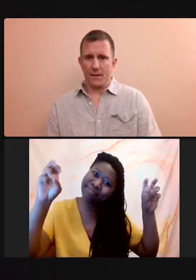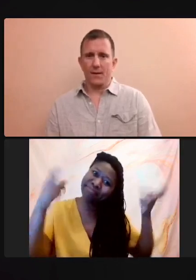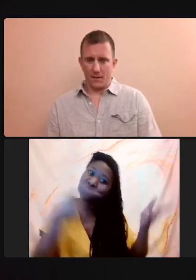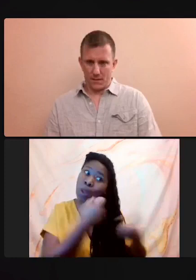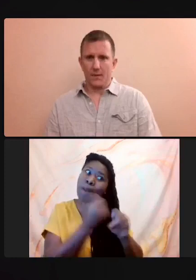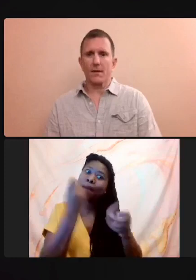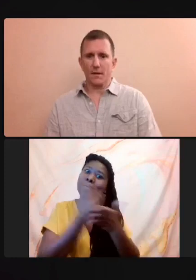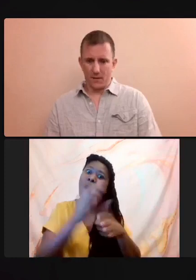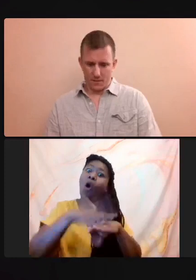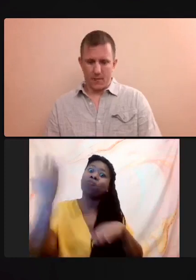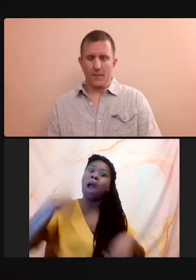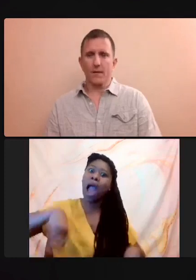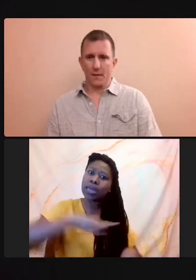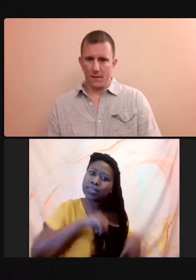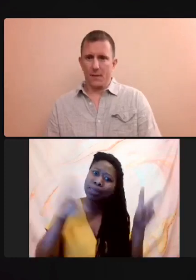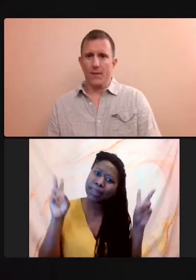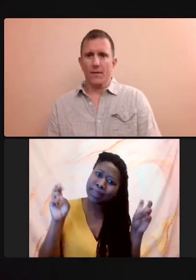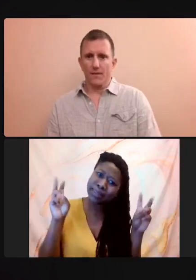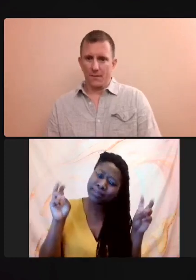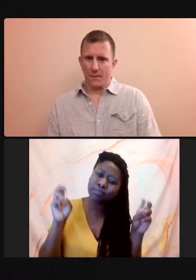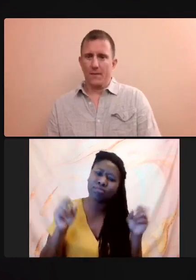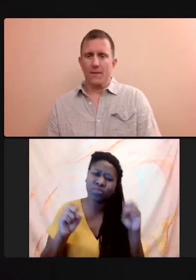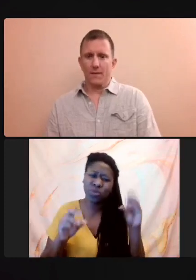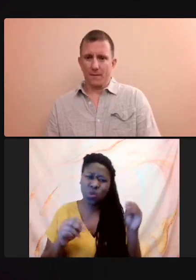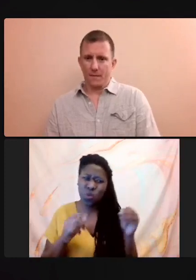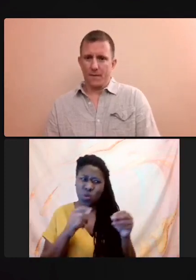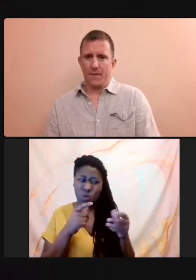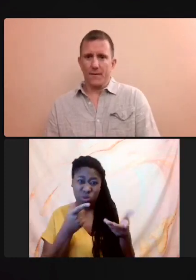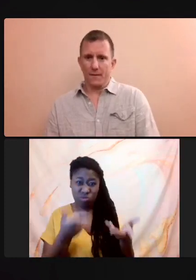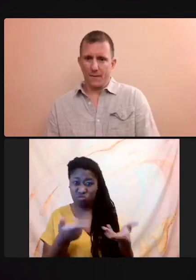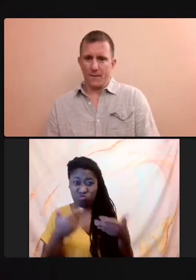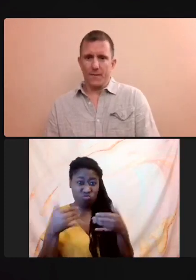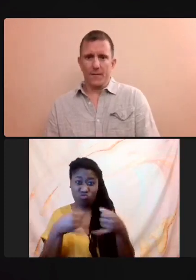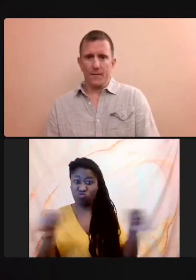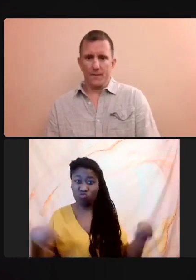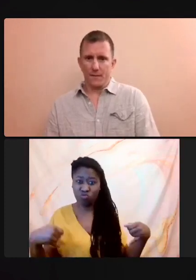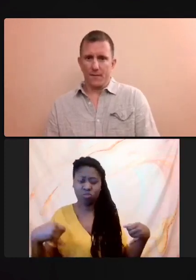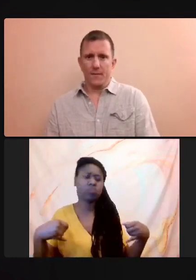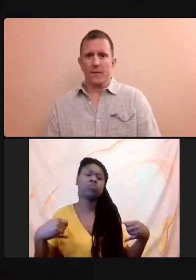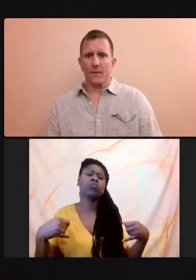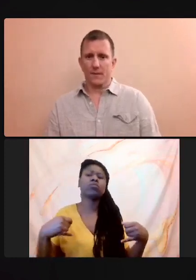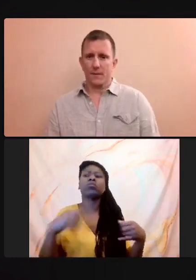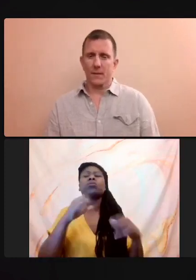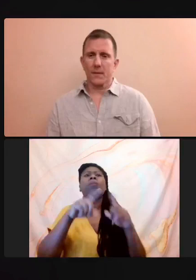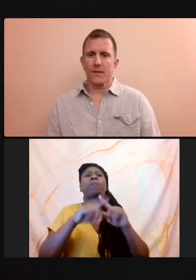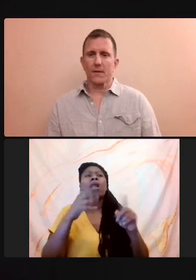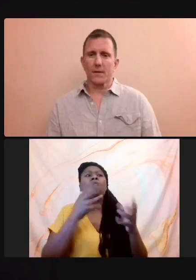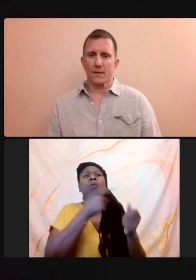We want to make sure that you are actually, you know, there for us right. You have that heart to serve us.